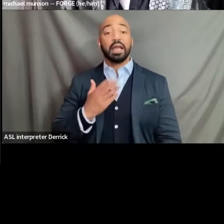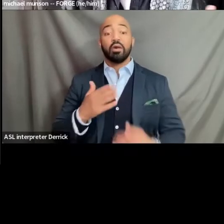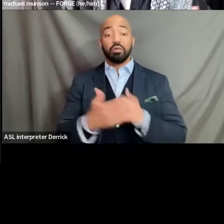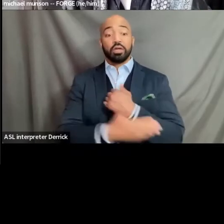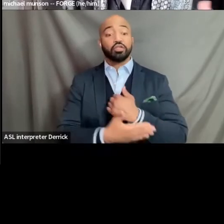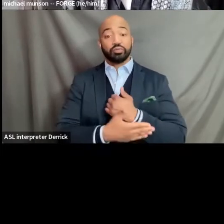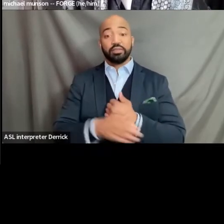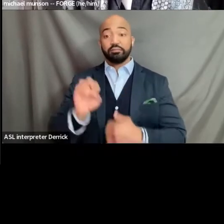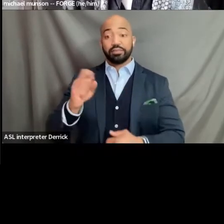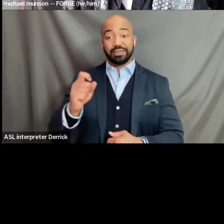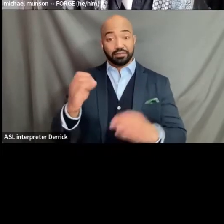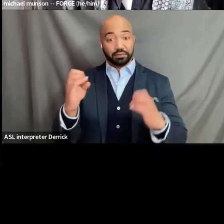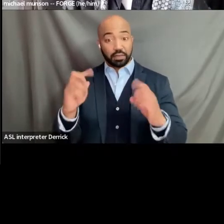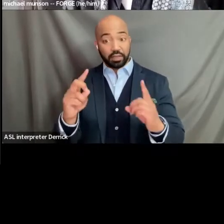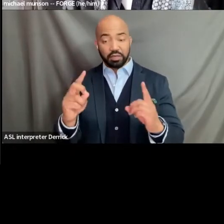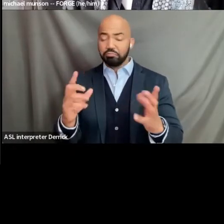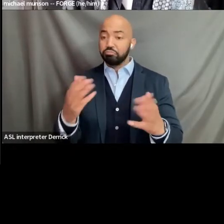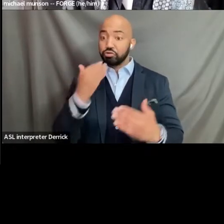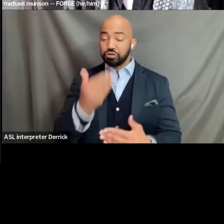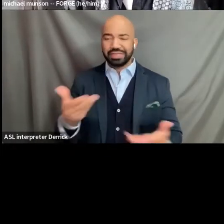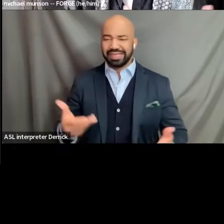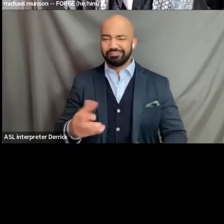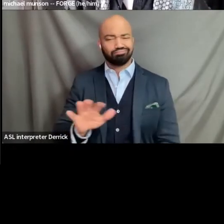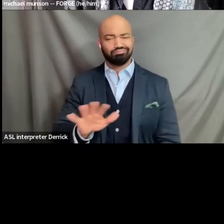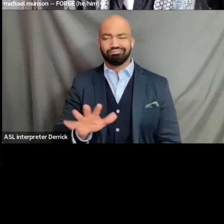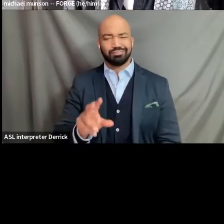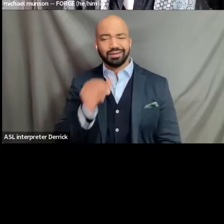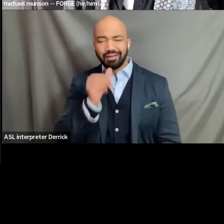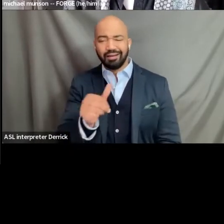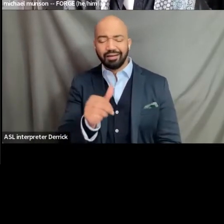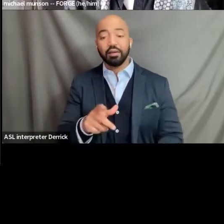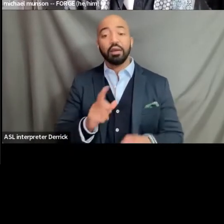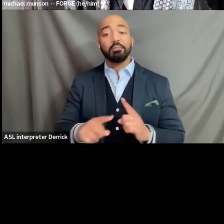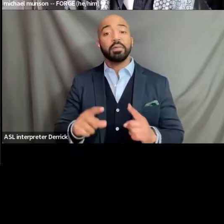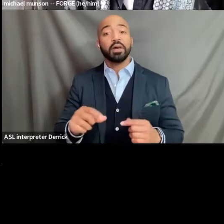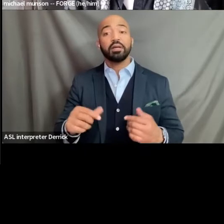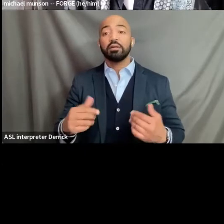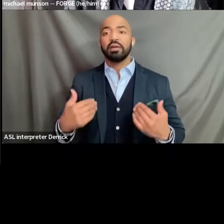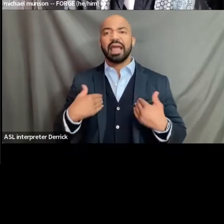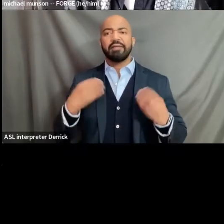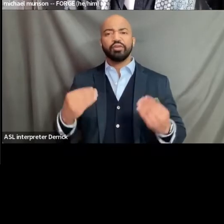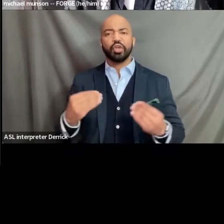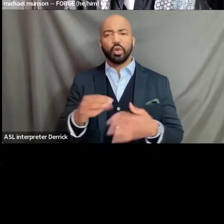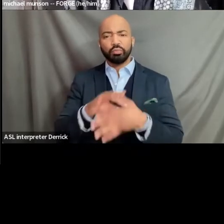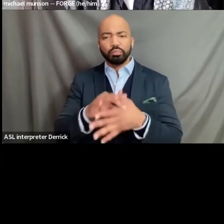and a lot of times there is no content that's about trans folks at all.